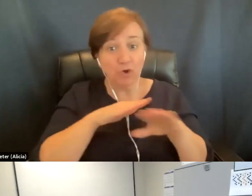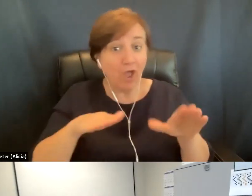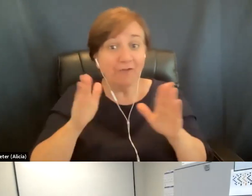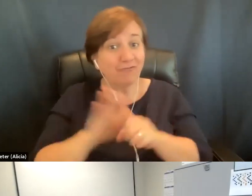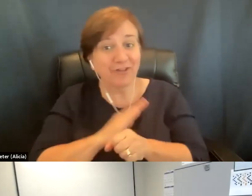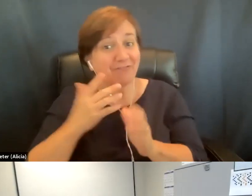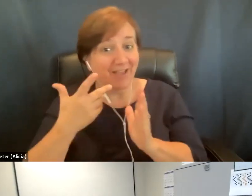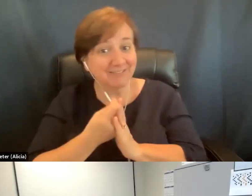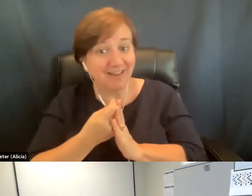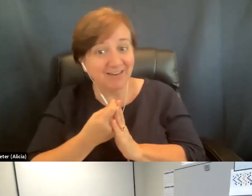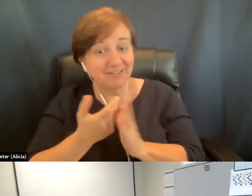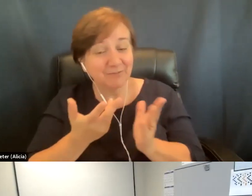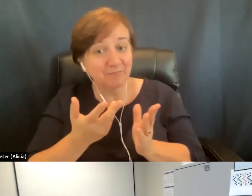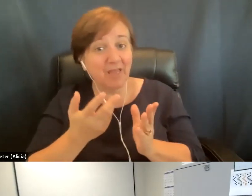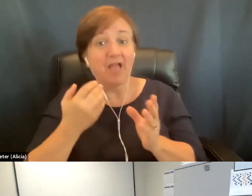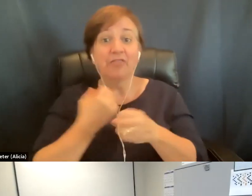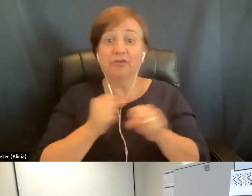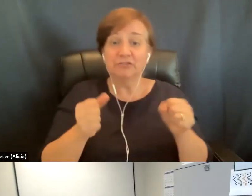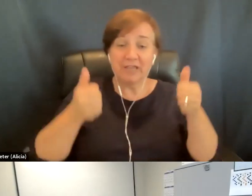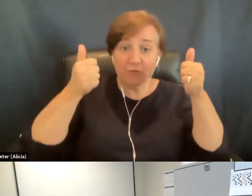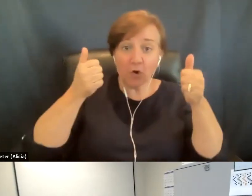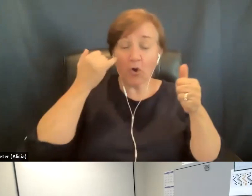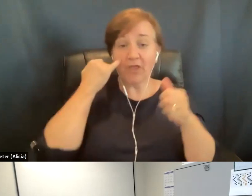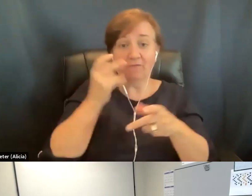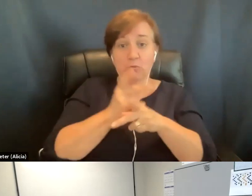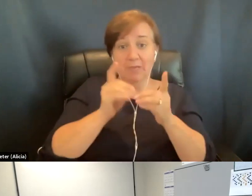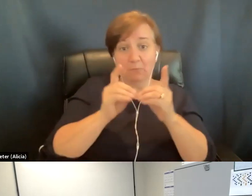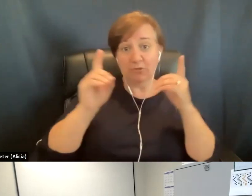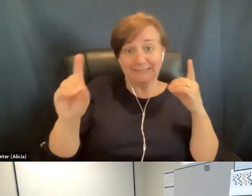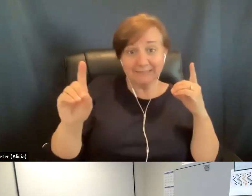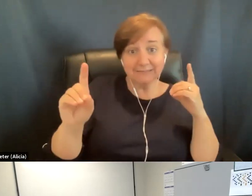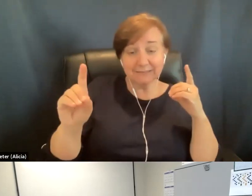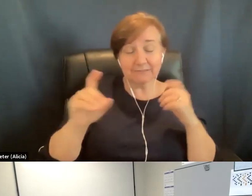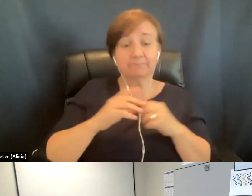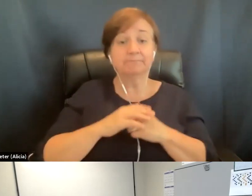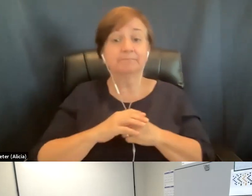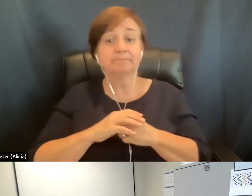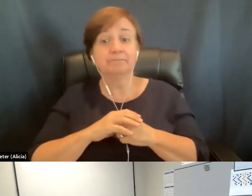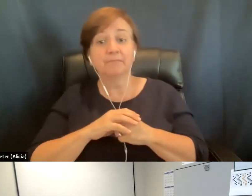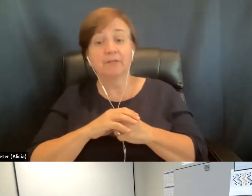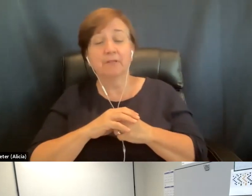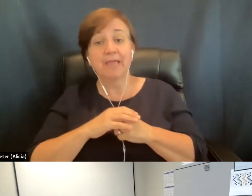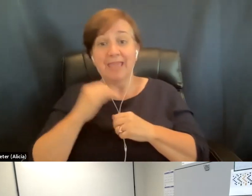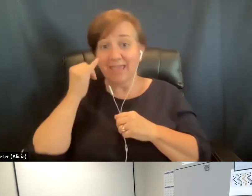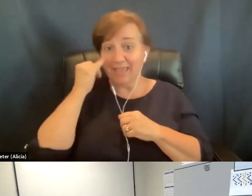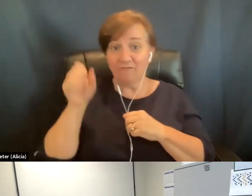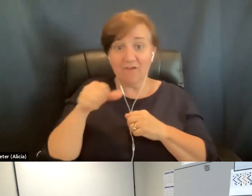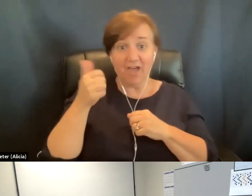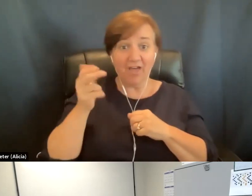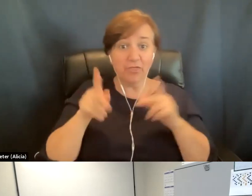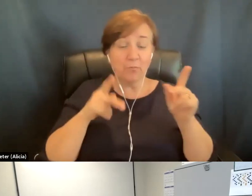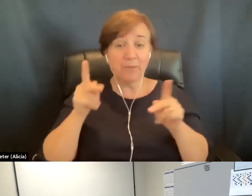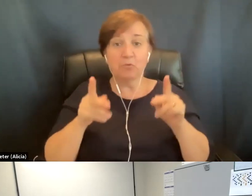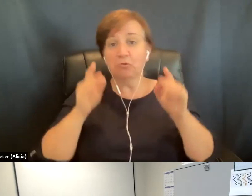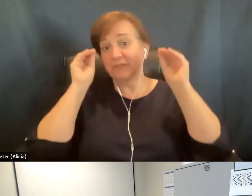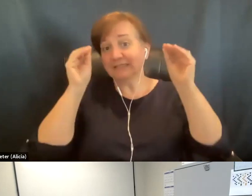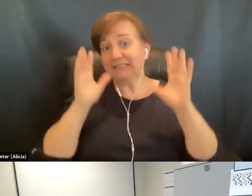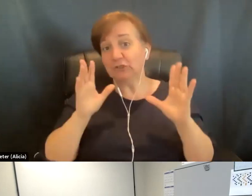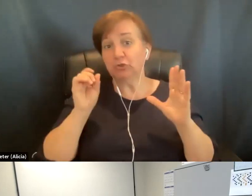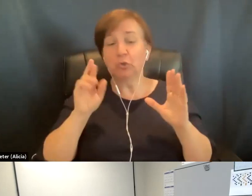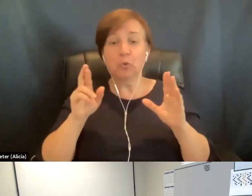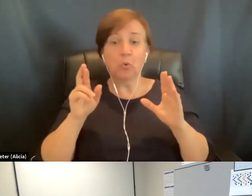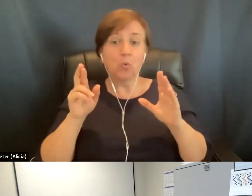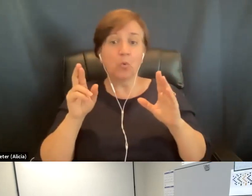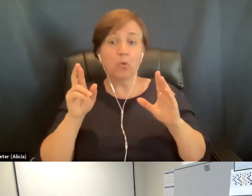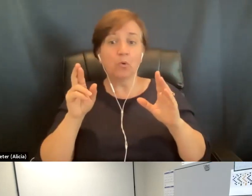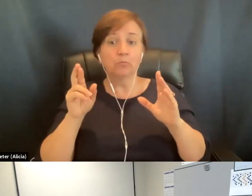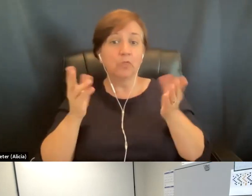Dr. Elsa Villarino: they're safer, if you keep your distance from other people, and if other people that say your instructor or your server or some ask.